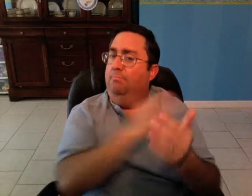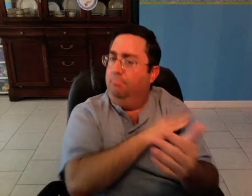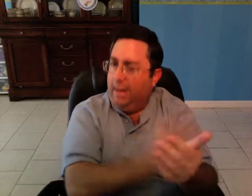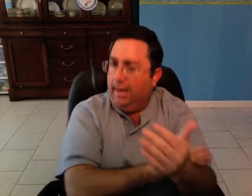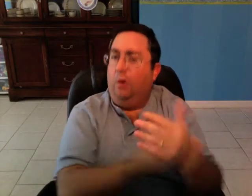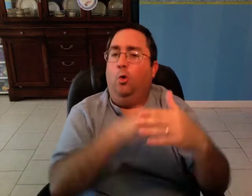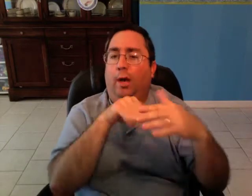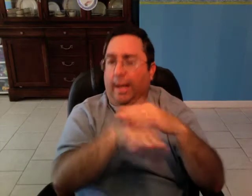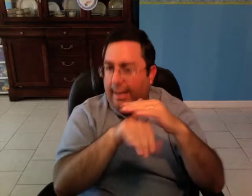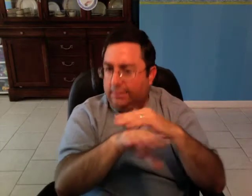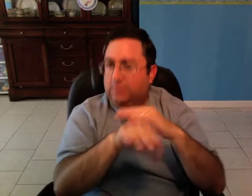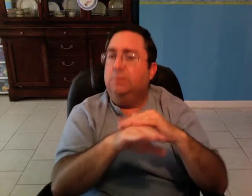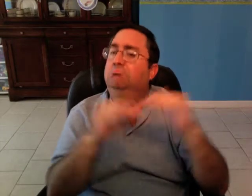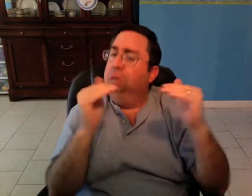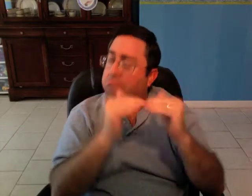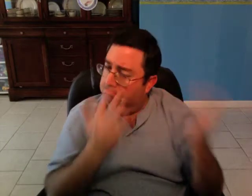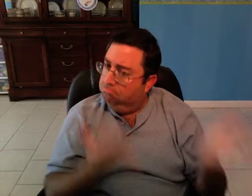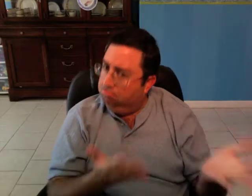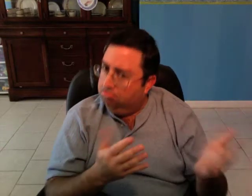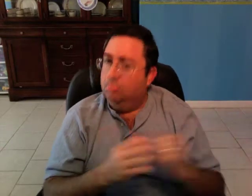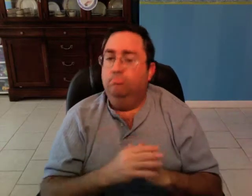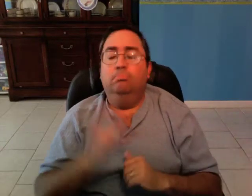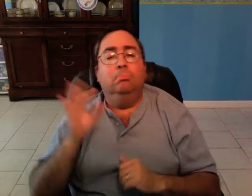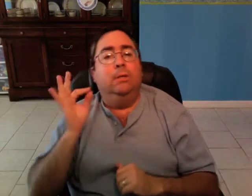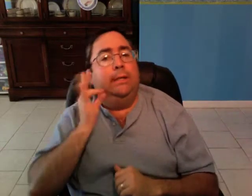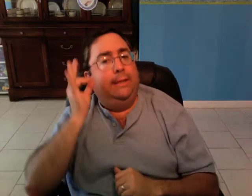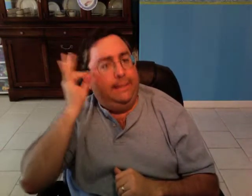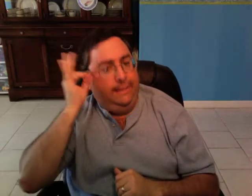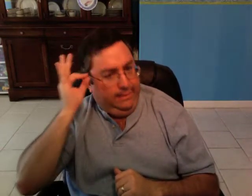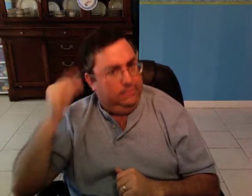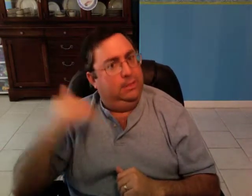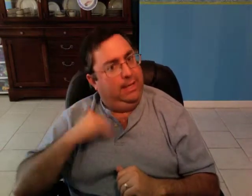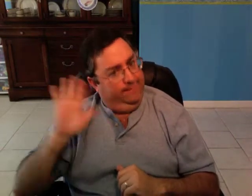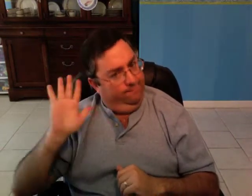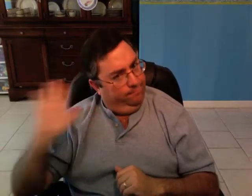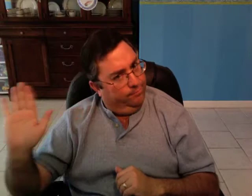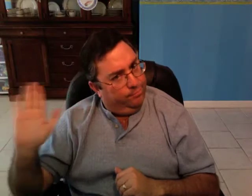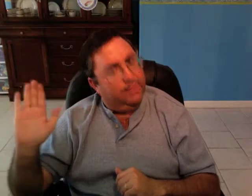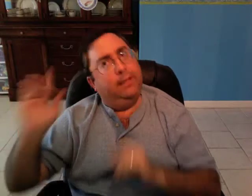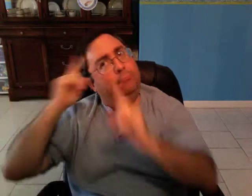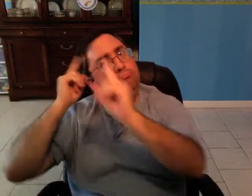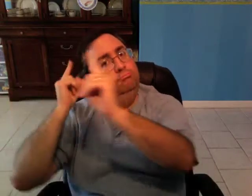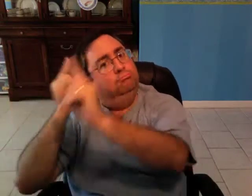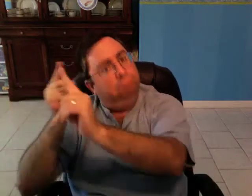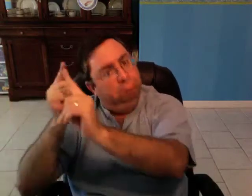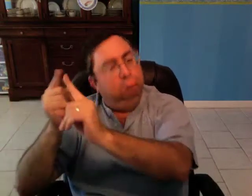they can marry and have equal access. The American Indians have had their aspirations,